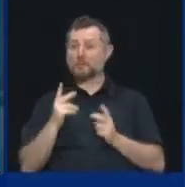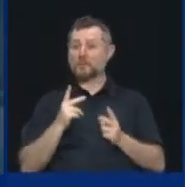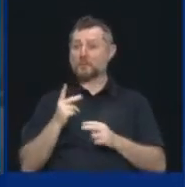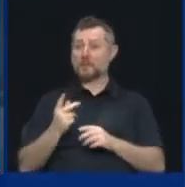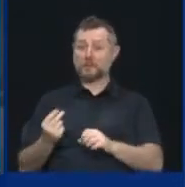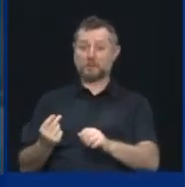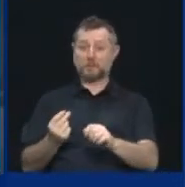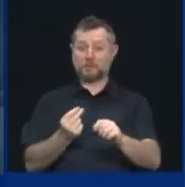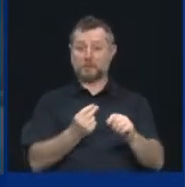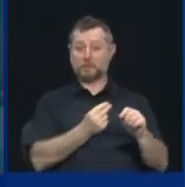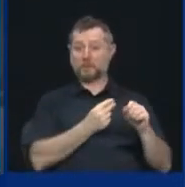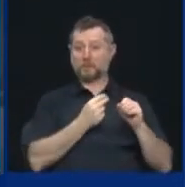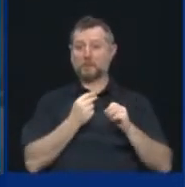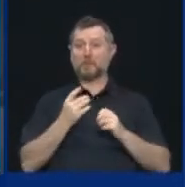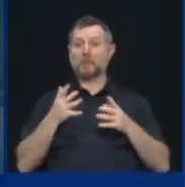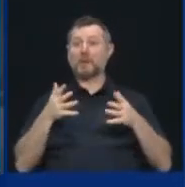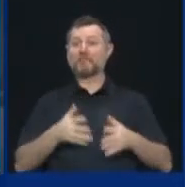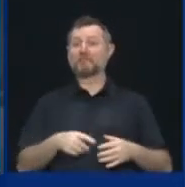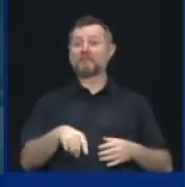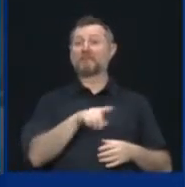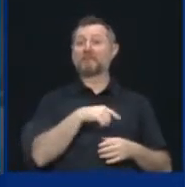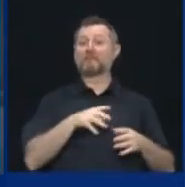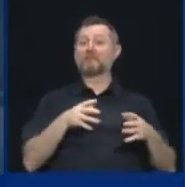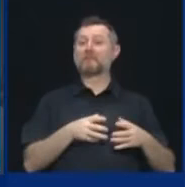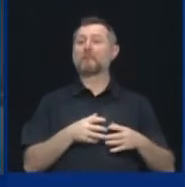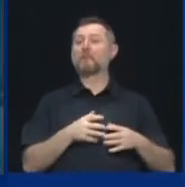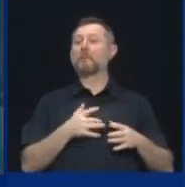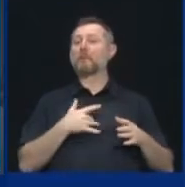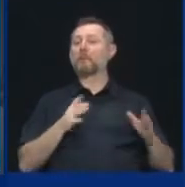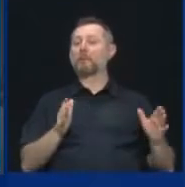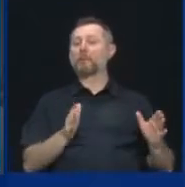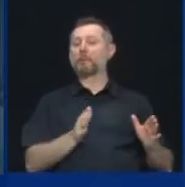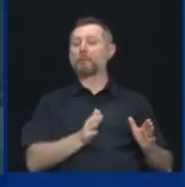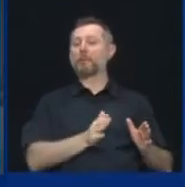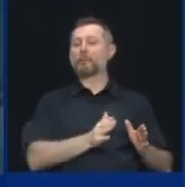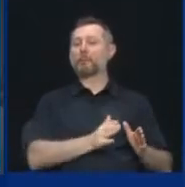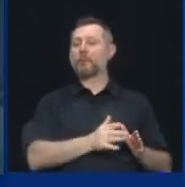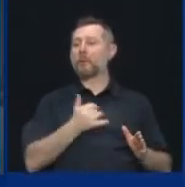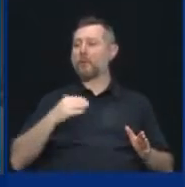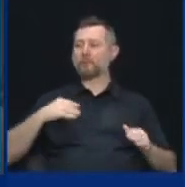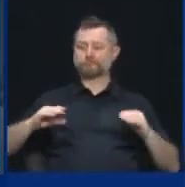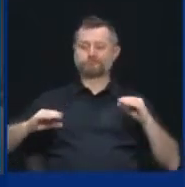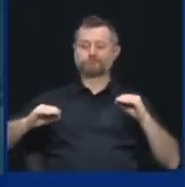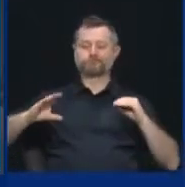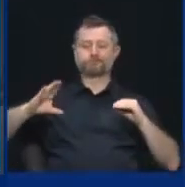WHICH IS OBVIOUS, THE HIGHER YOU GET, THE FEWER PEOPLE ARE TO GET VACCINATED.